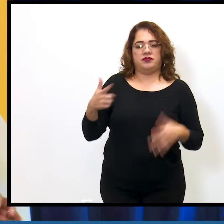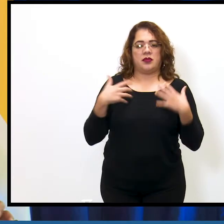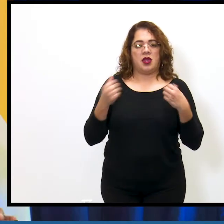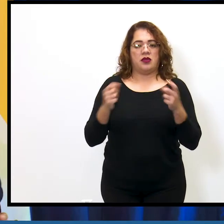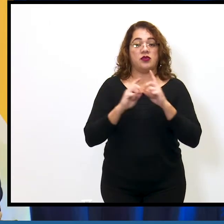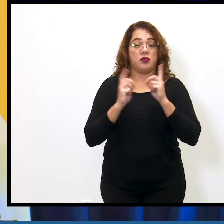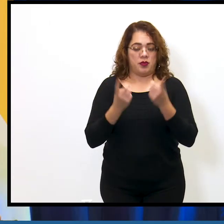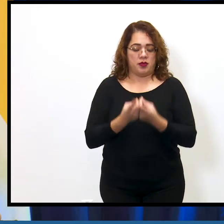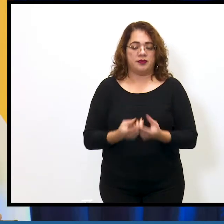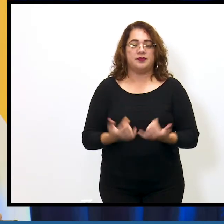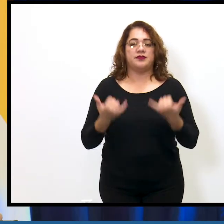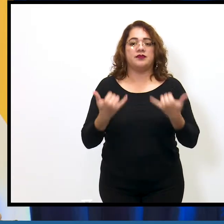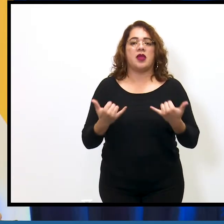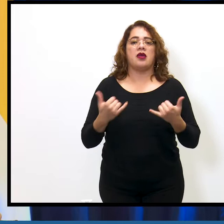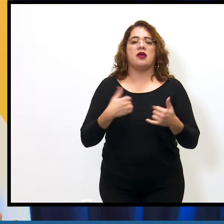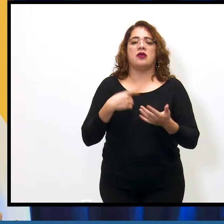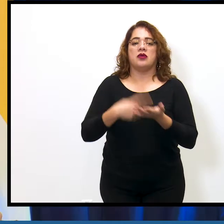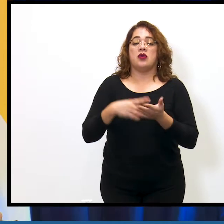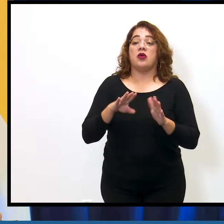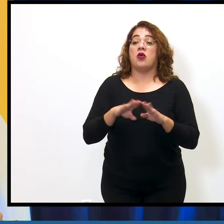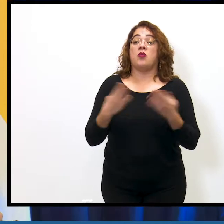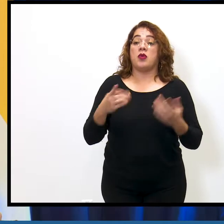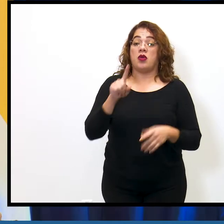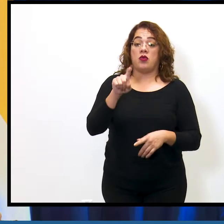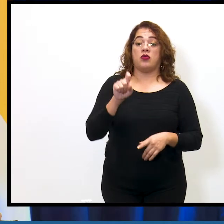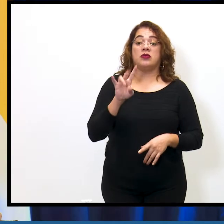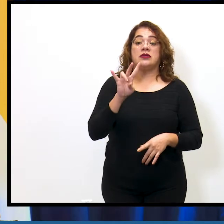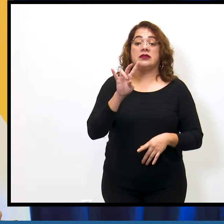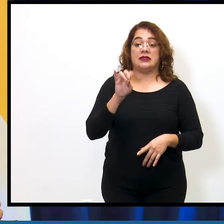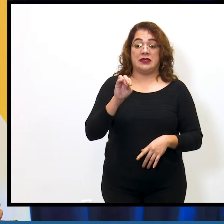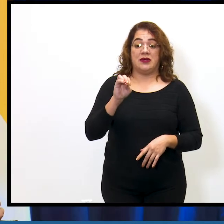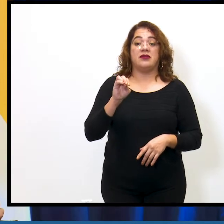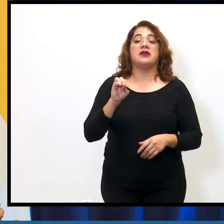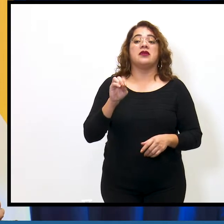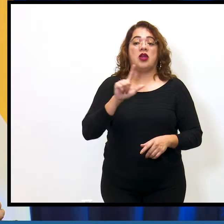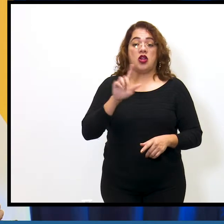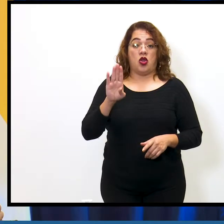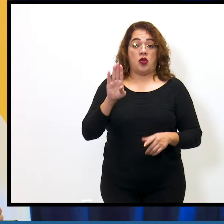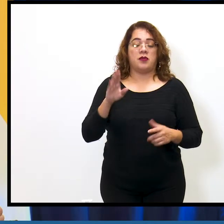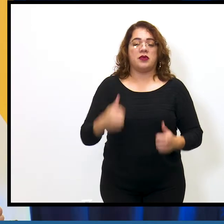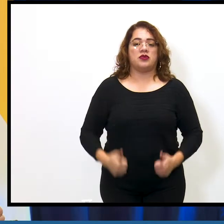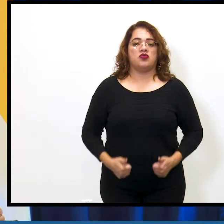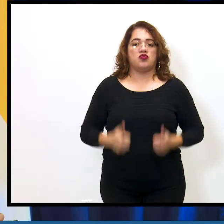just by saying that as of today there's 170 Long Beach residents that are currently hospitalized